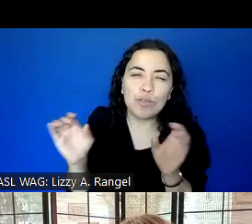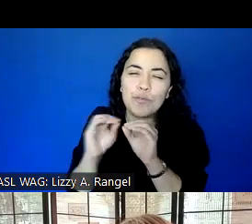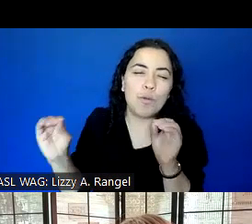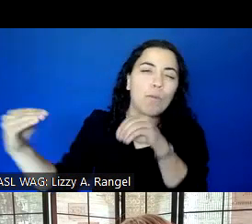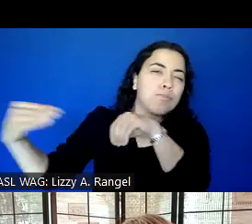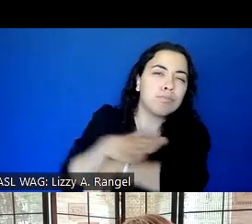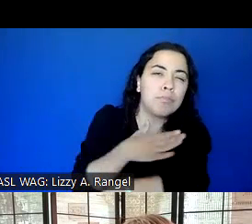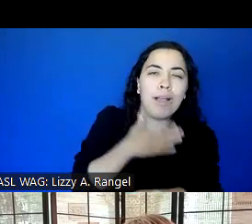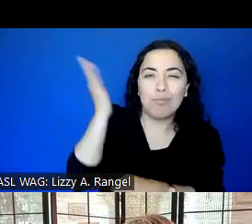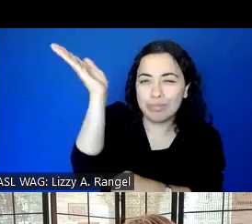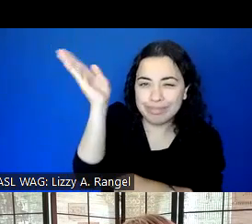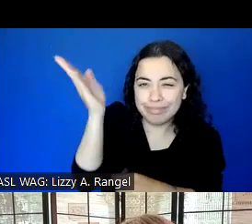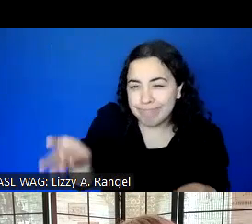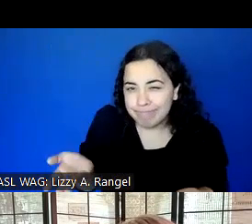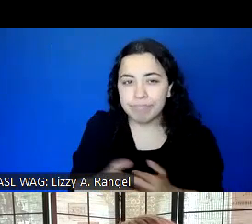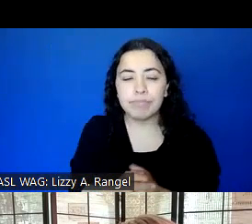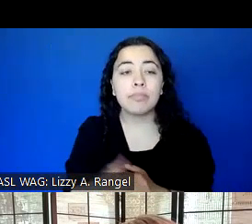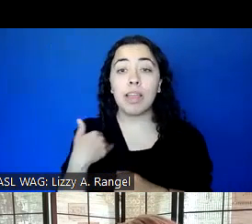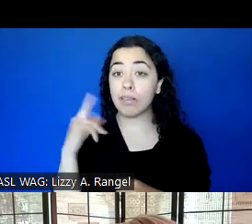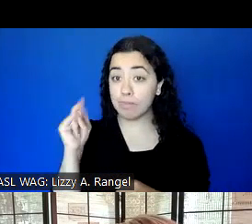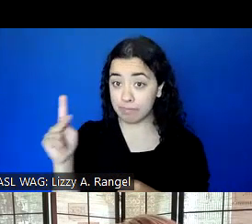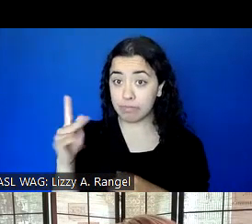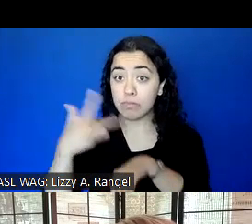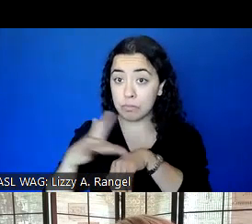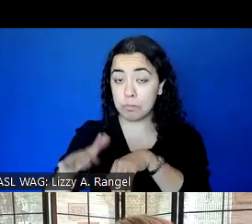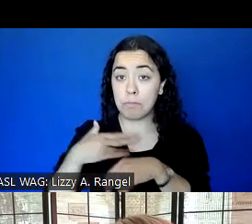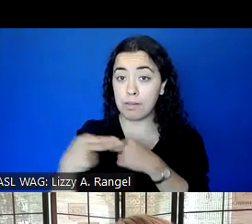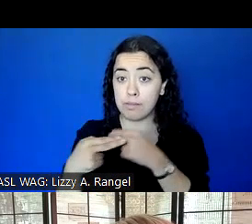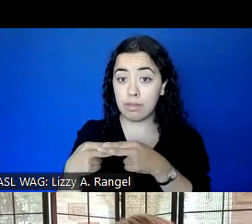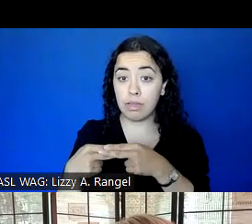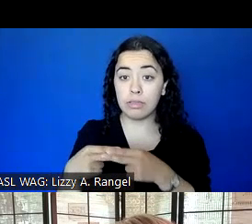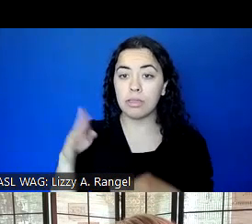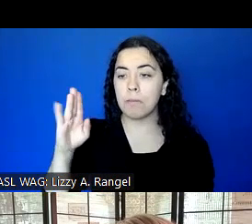I have a little housekeeping for you too. Usually I talk about captions, but that was taken care